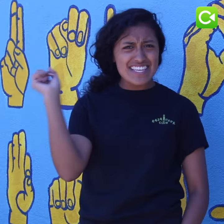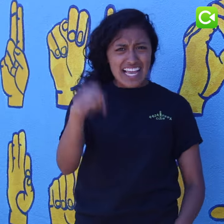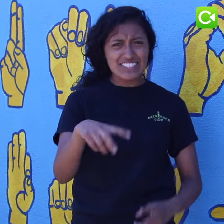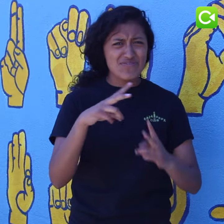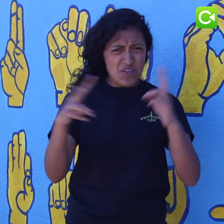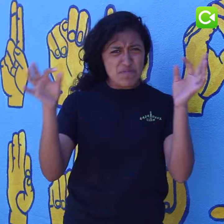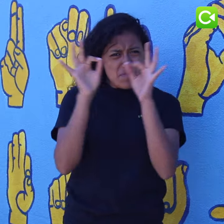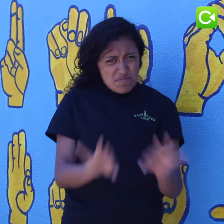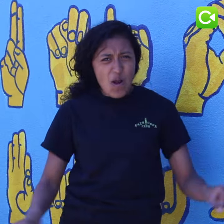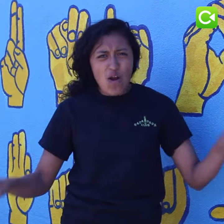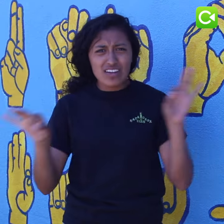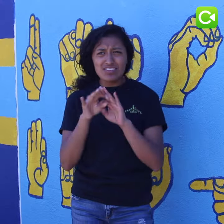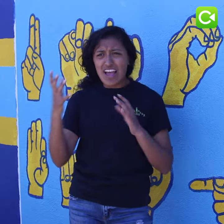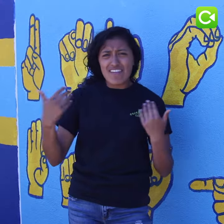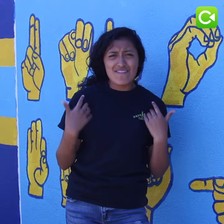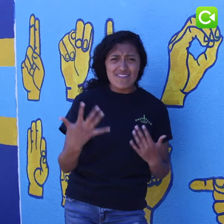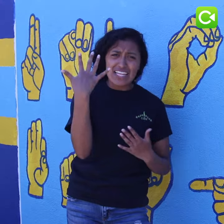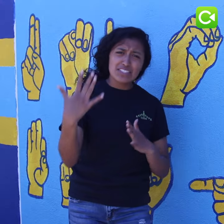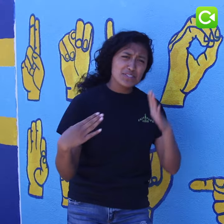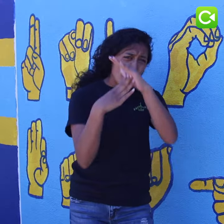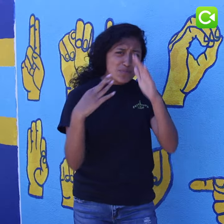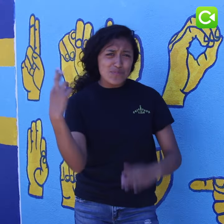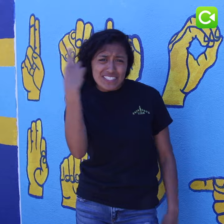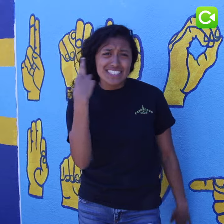Yes, it's very important! There are five top reasons.